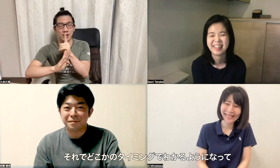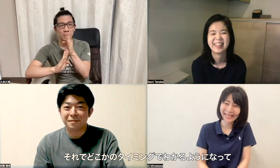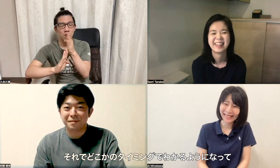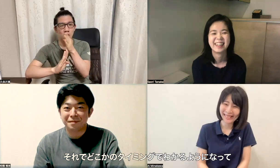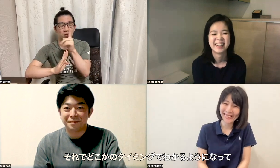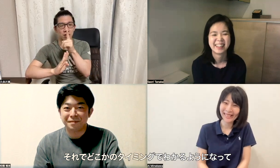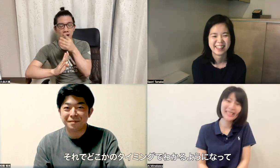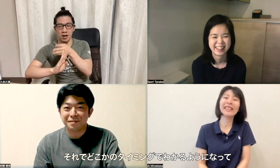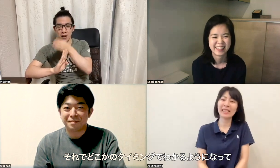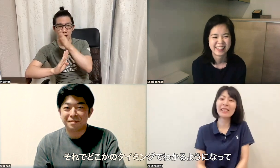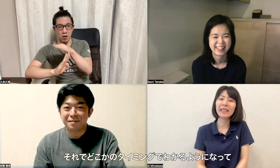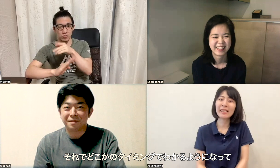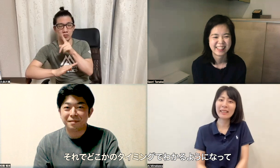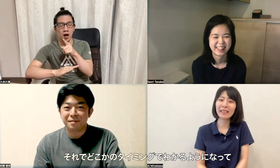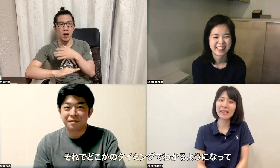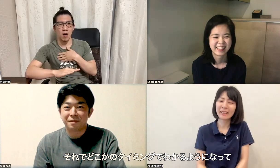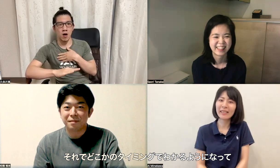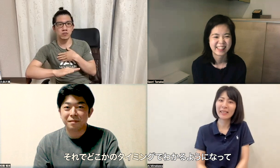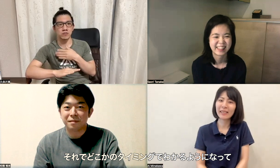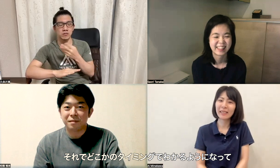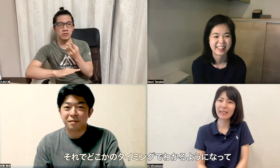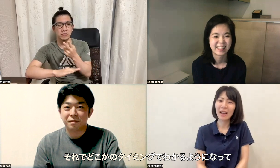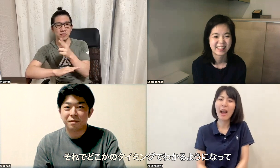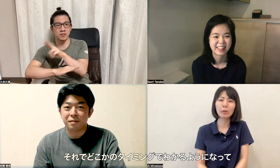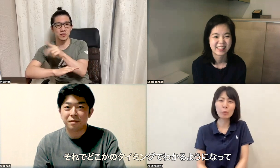You must have started to understand at some point,